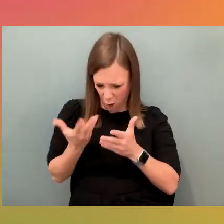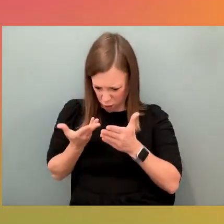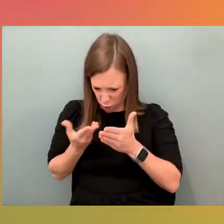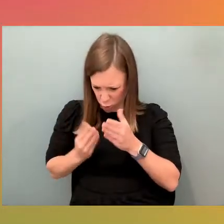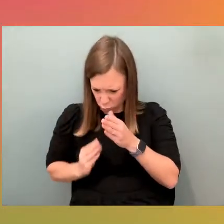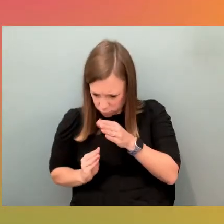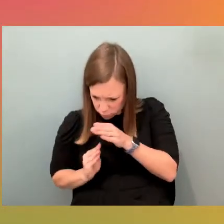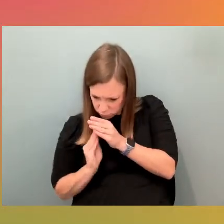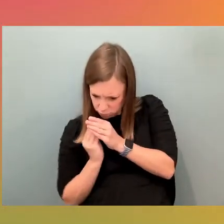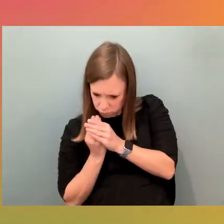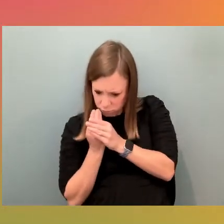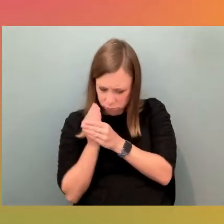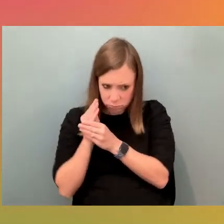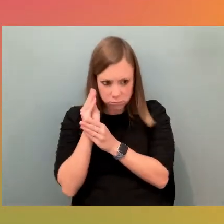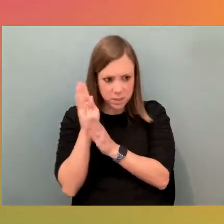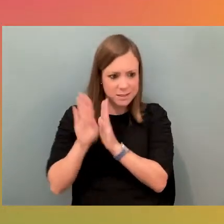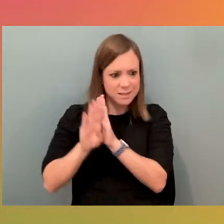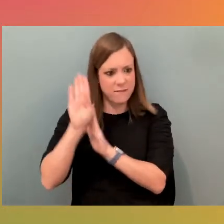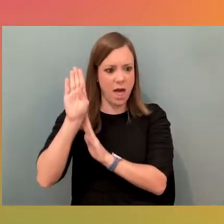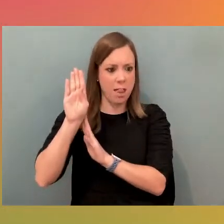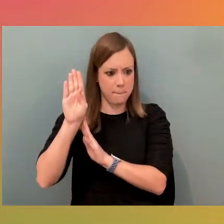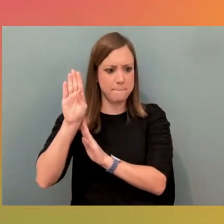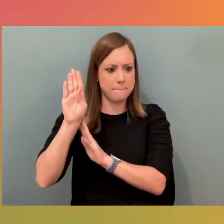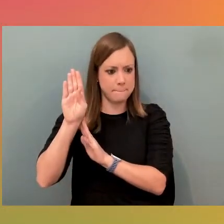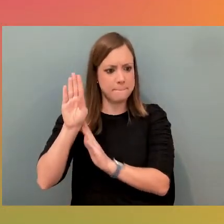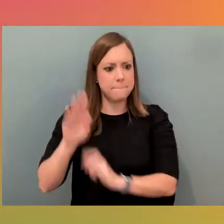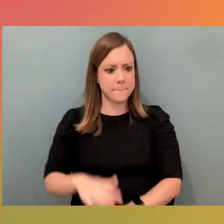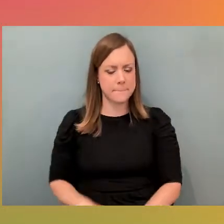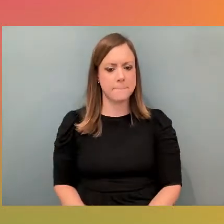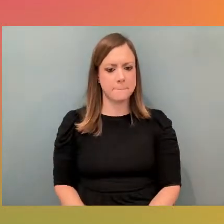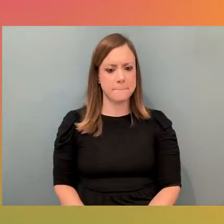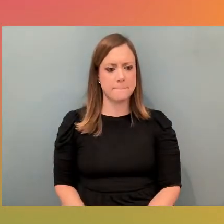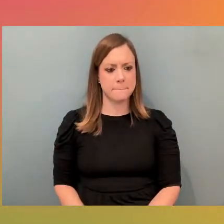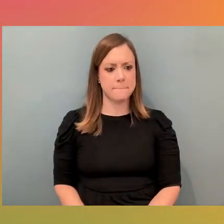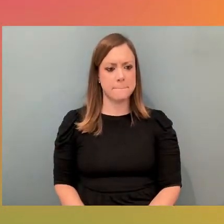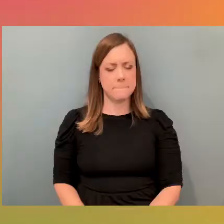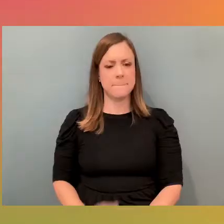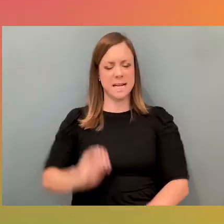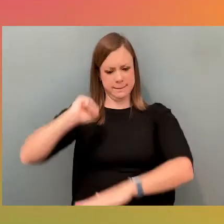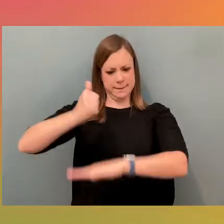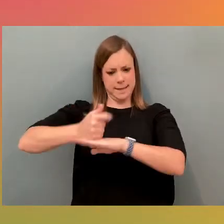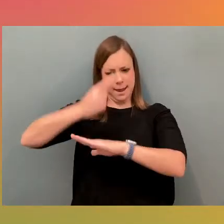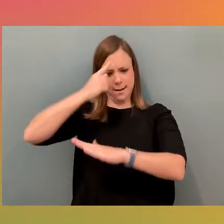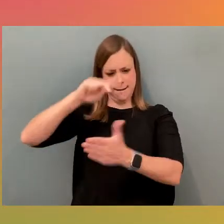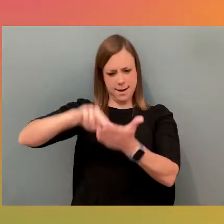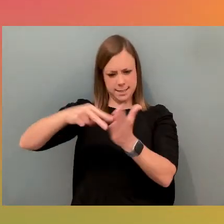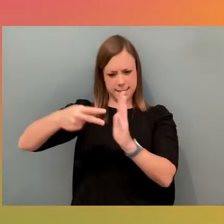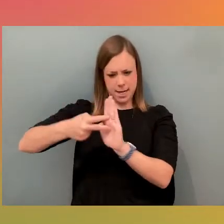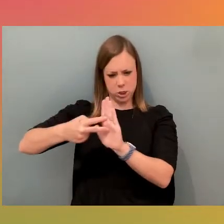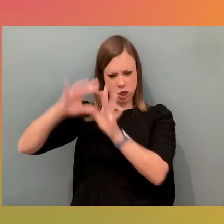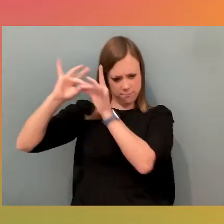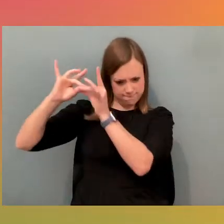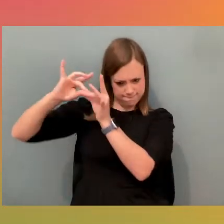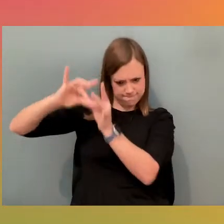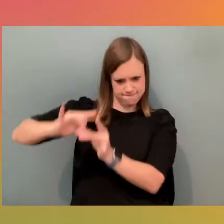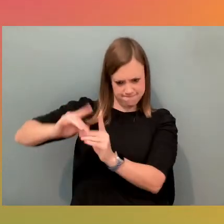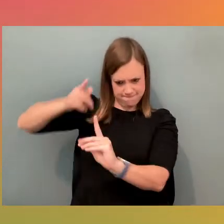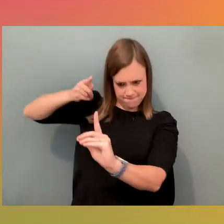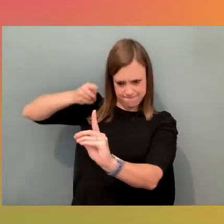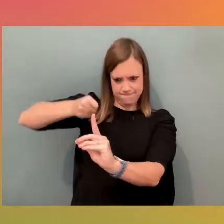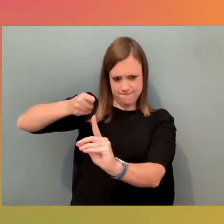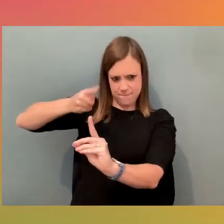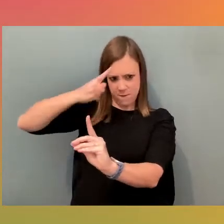YOU WOULD LIKE TO BRING TO